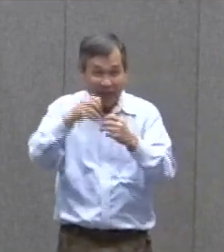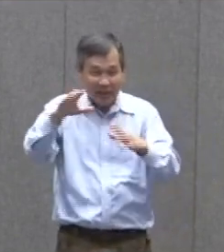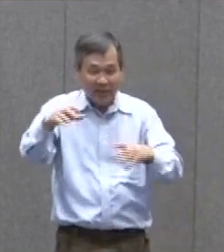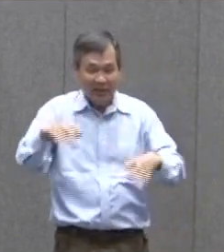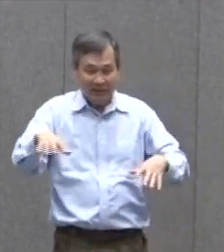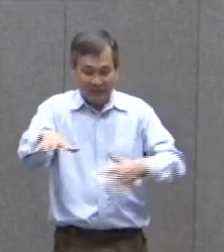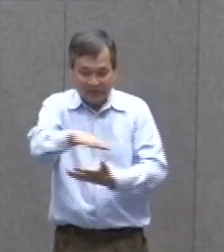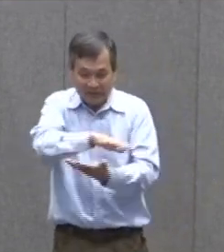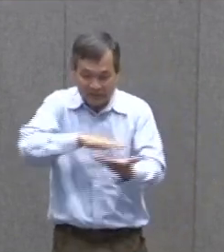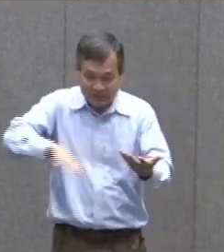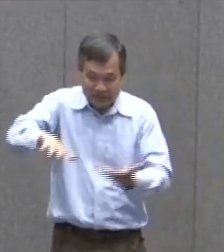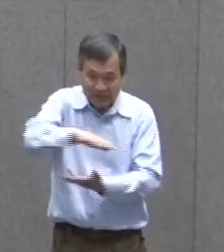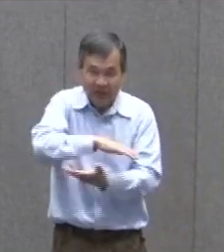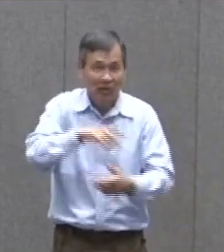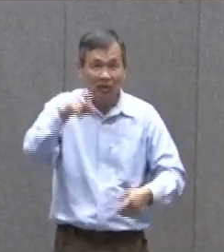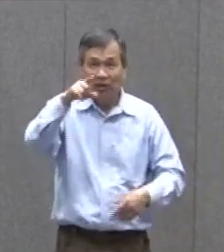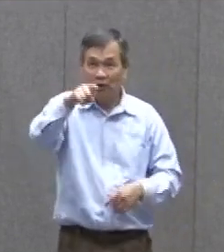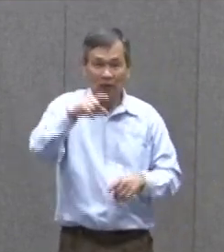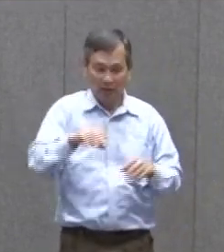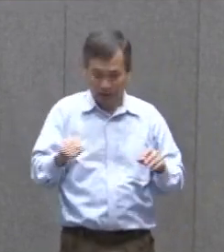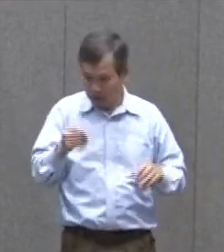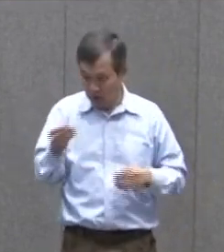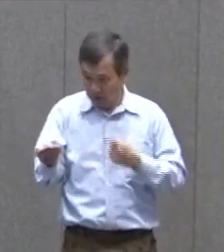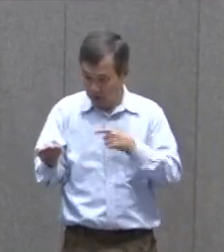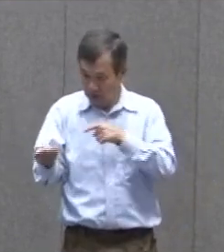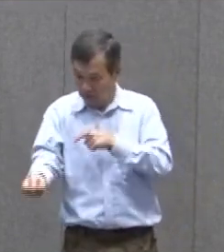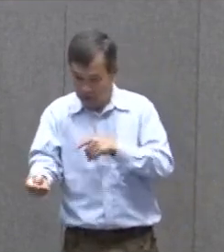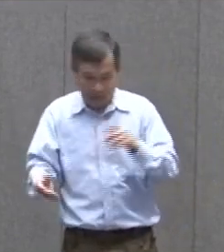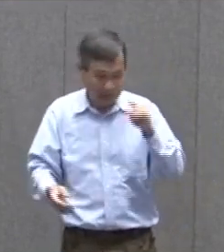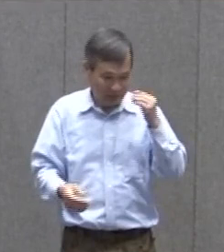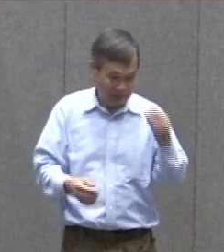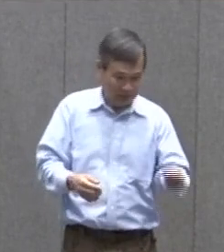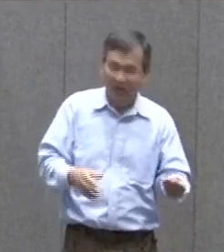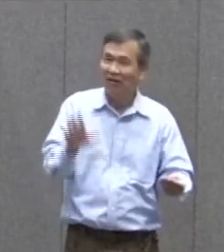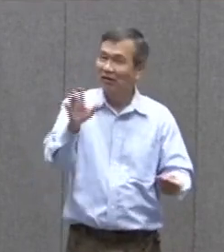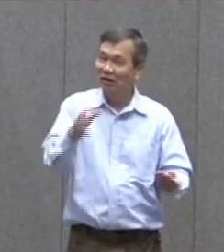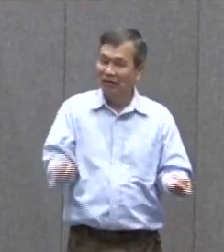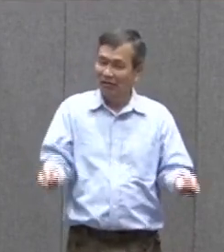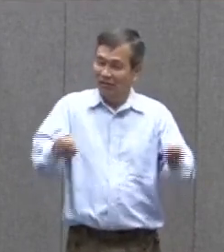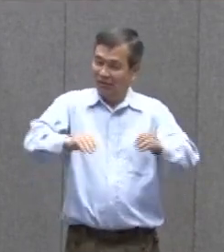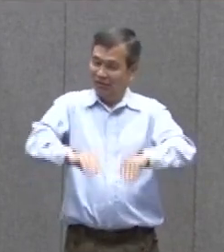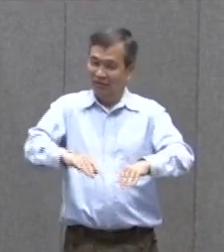Make sure you don't know the order of them. That makes it fair for when you're playing with others.